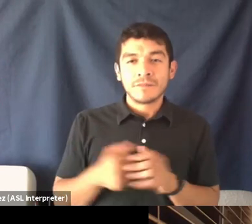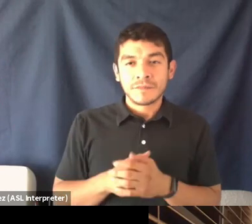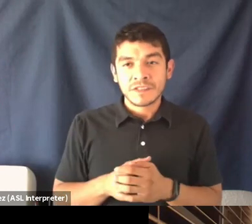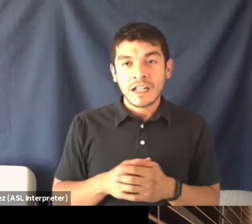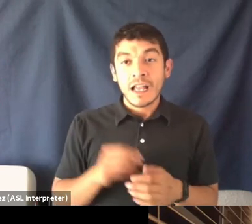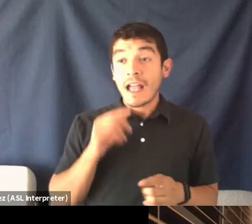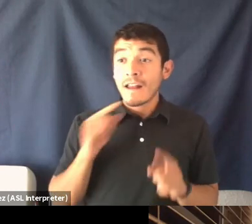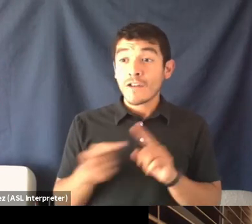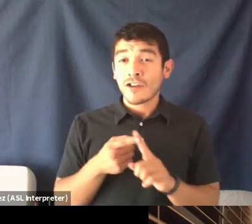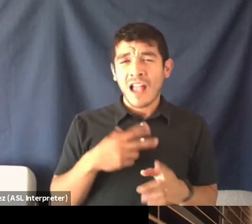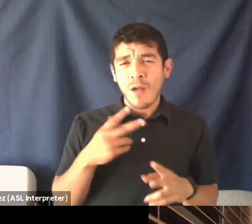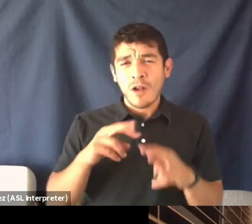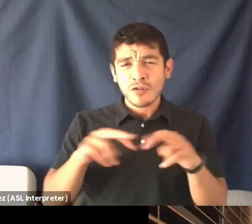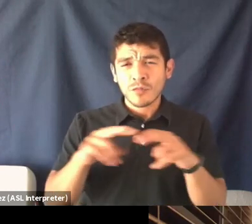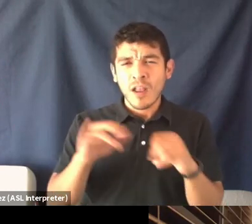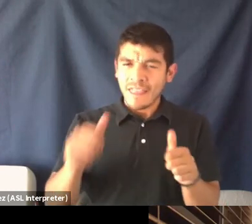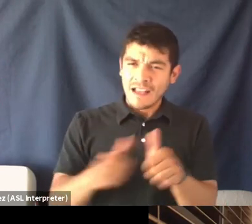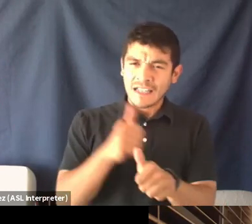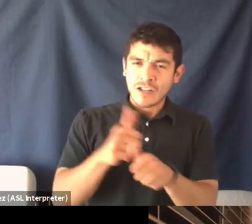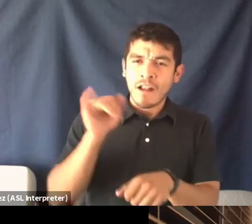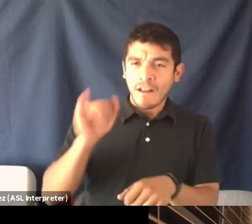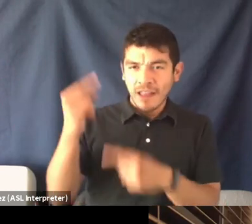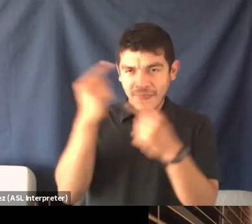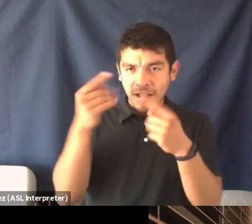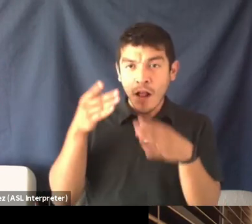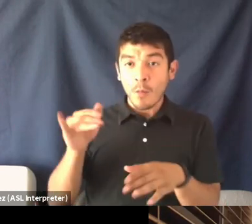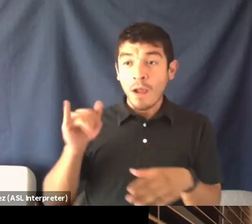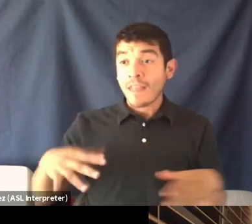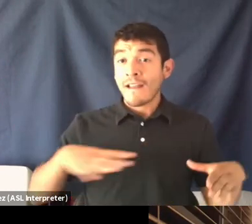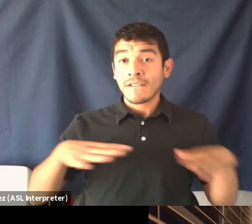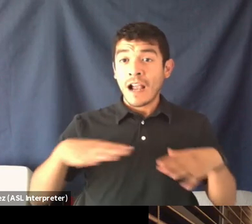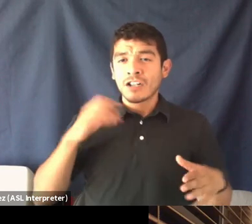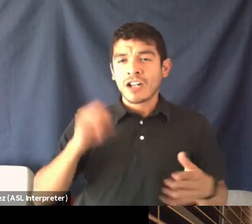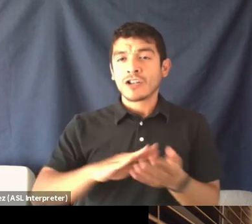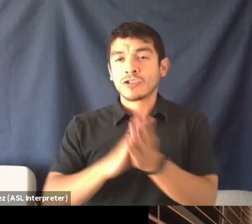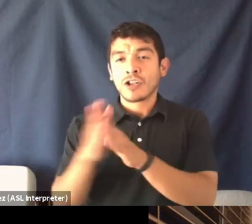of that thinking in the way in which the vacation can turn into a nightmare.